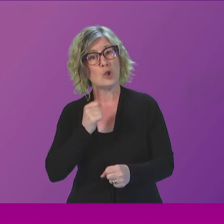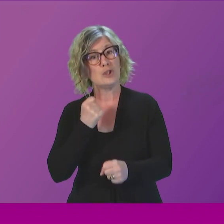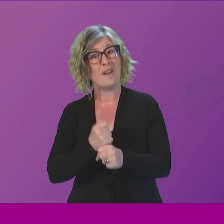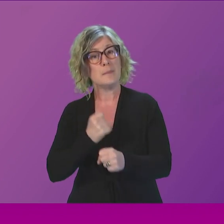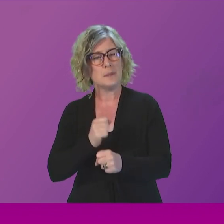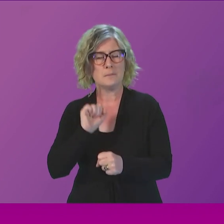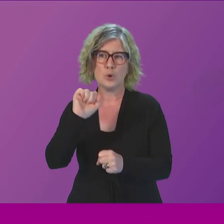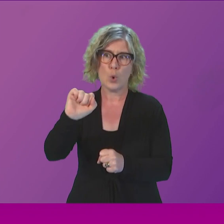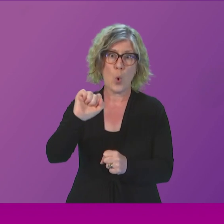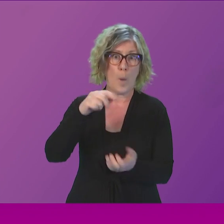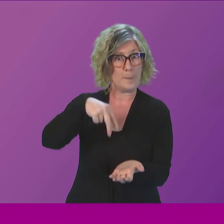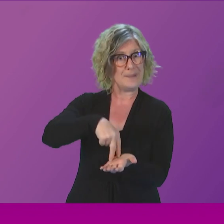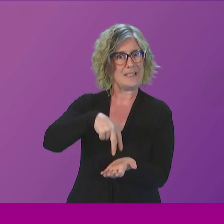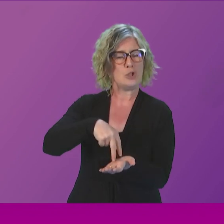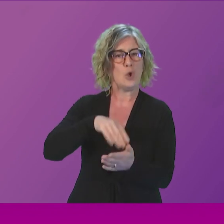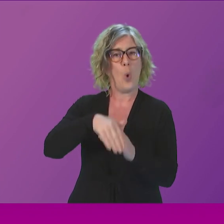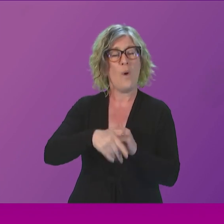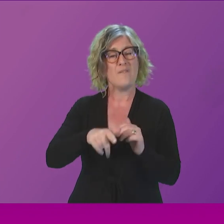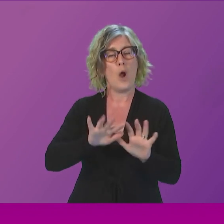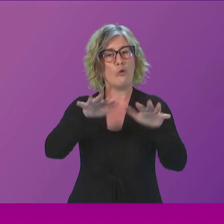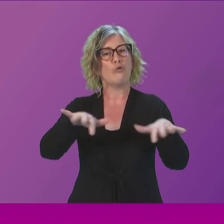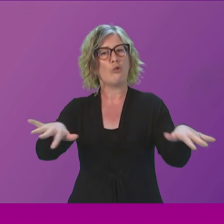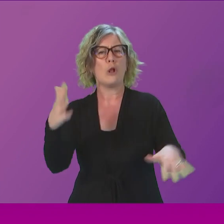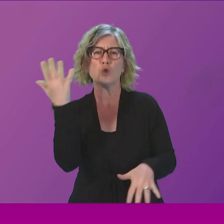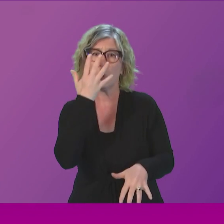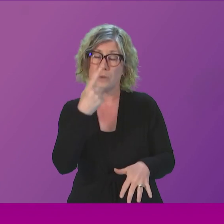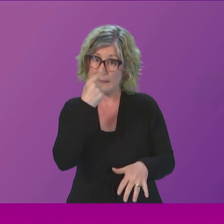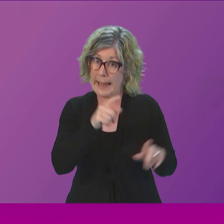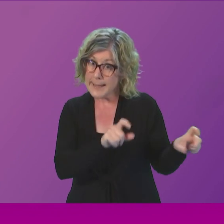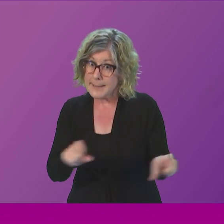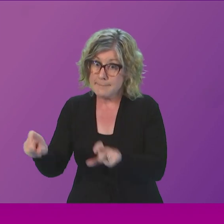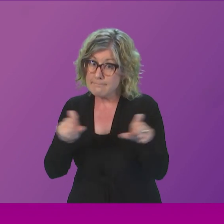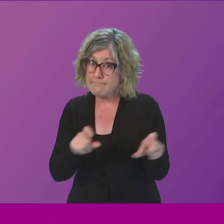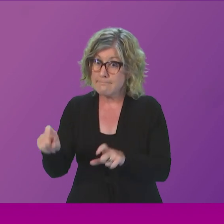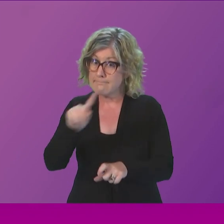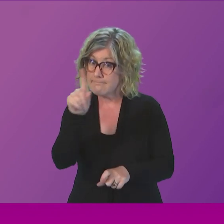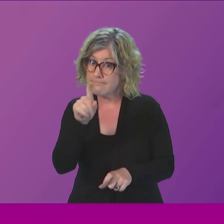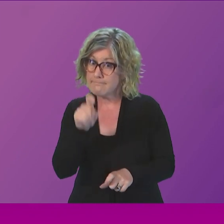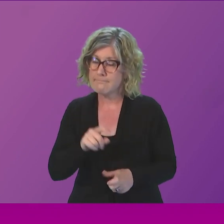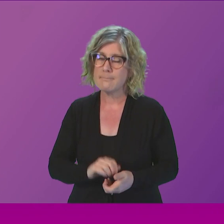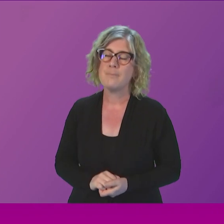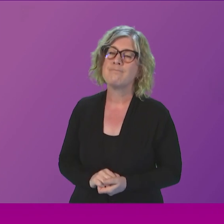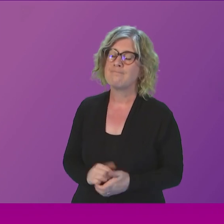viability of rural schools. Rural schools play an important part in our communities.